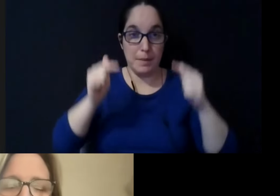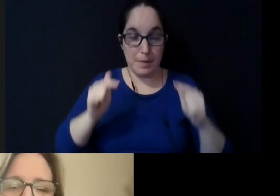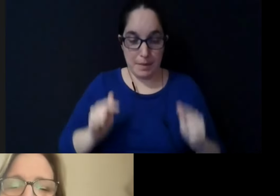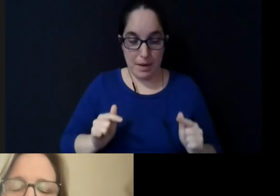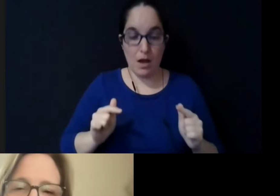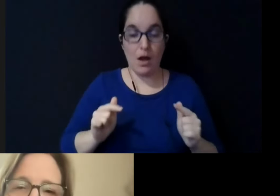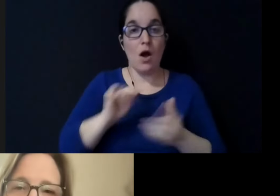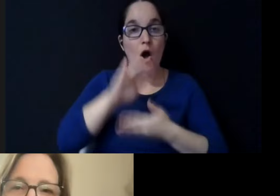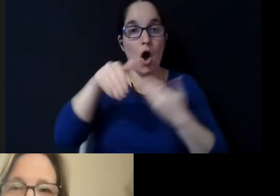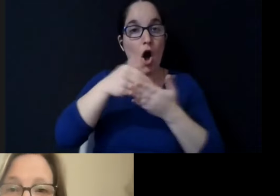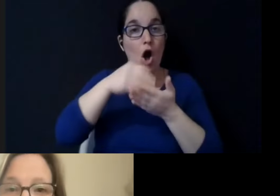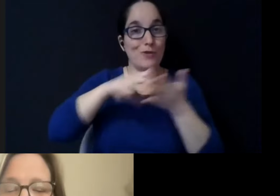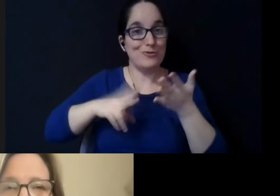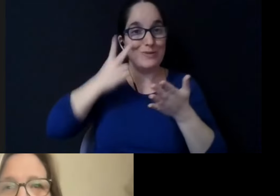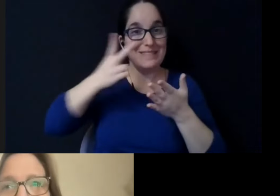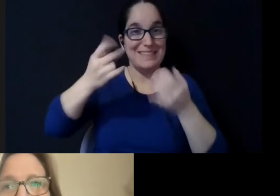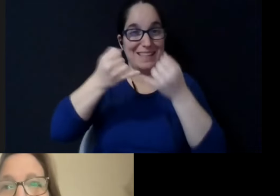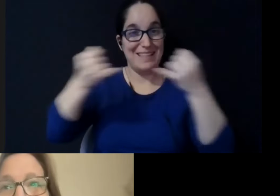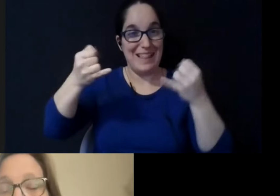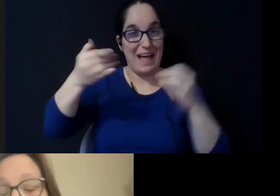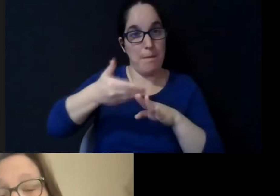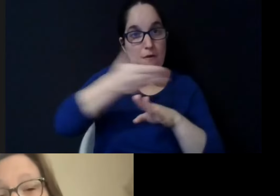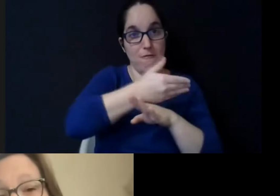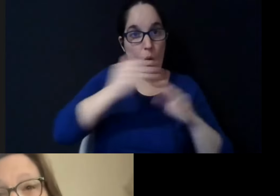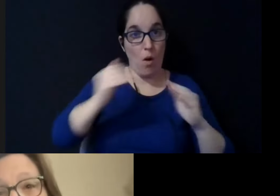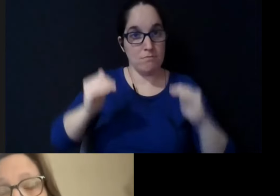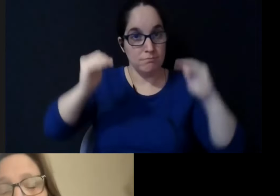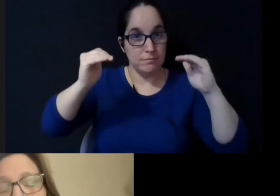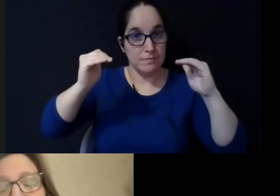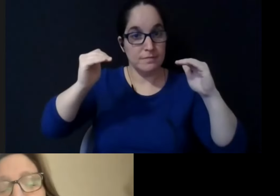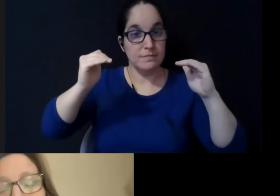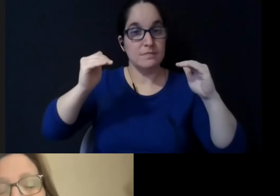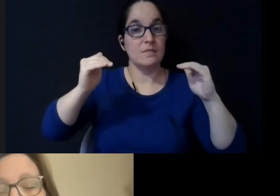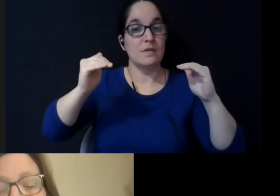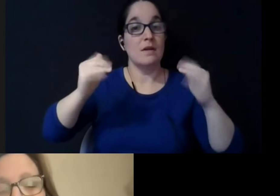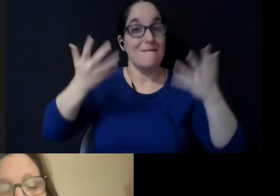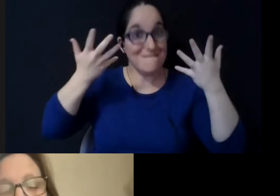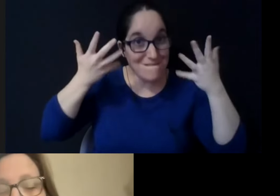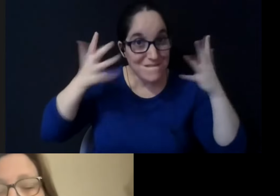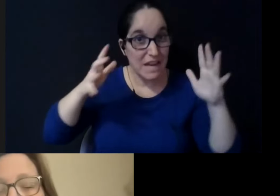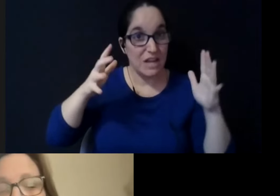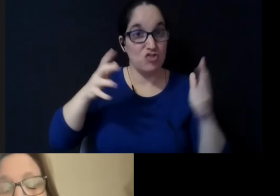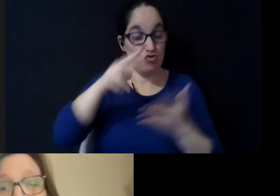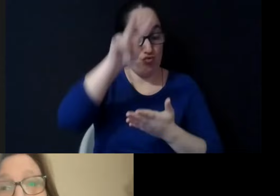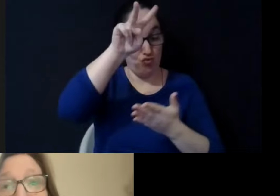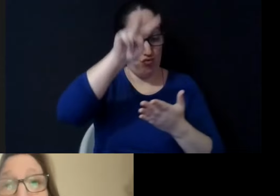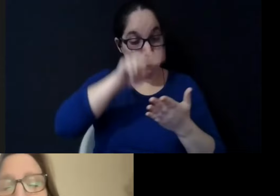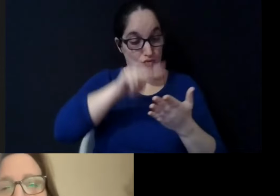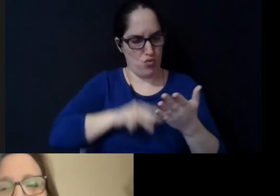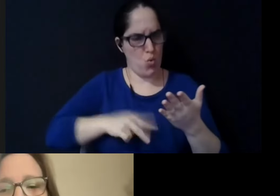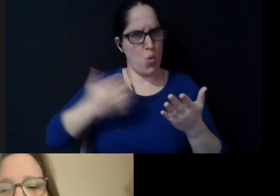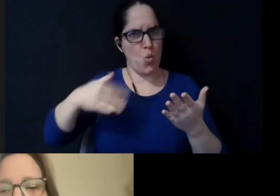the line right before yours, but in the end you create this beautiful collaborative accidental